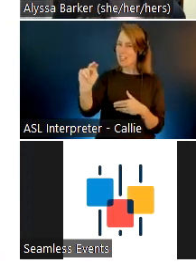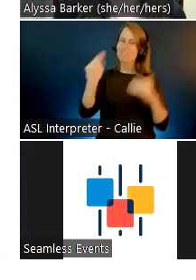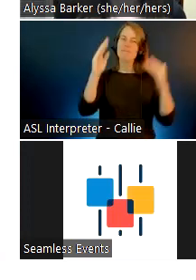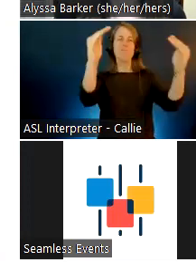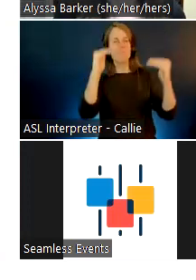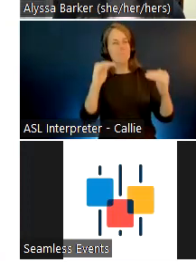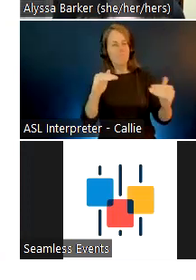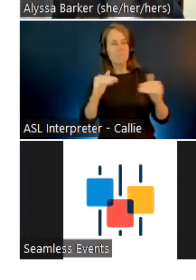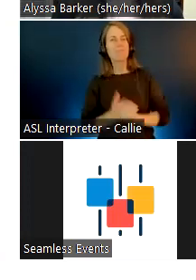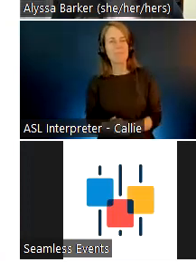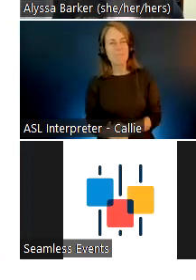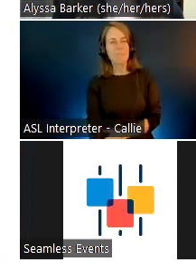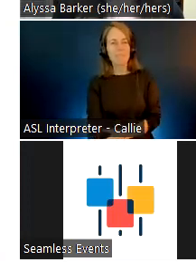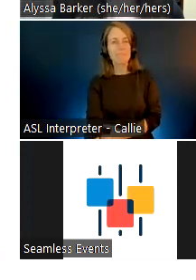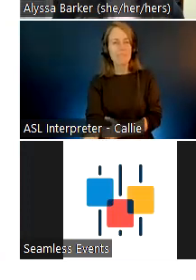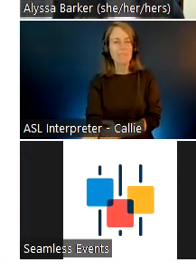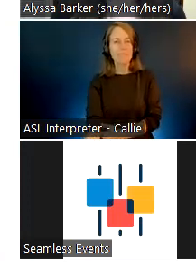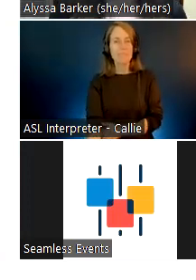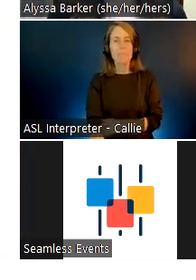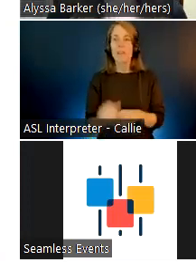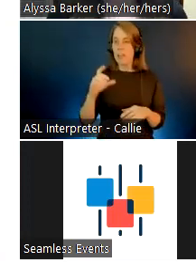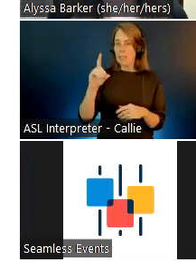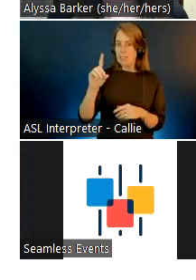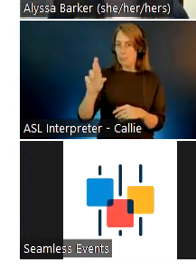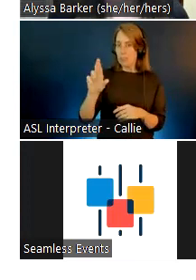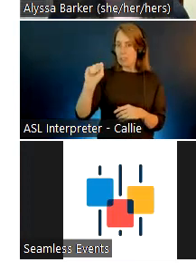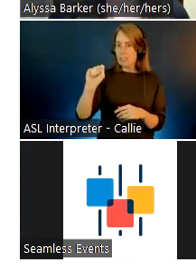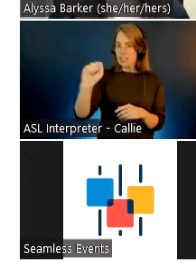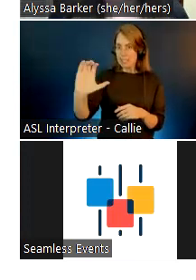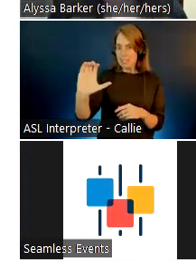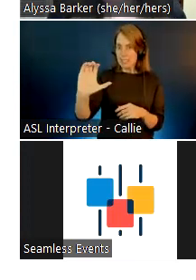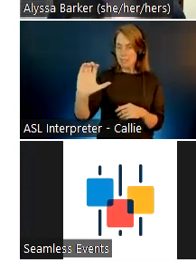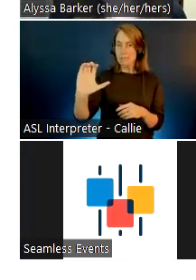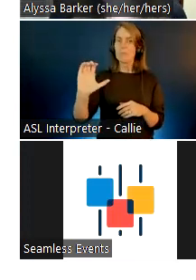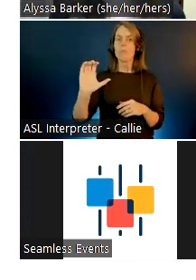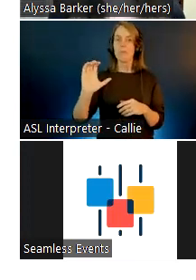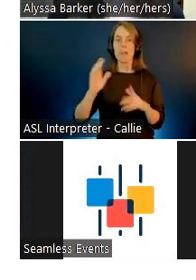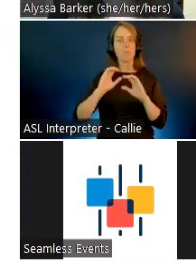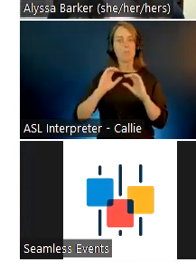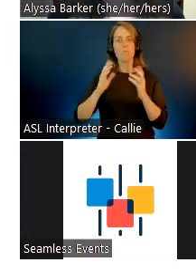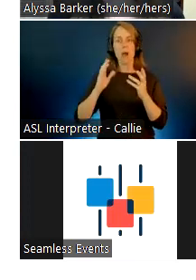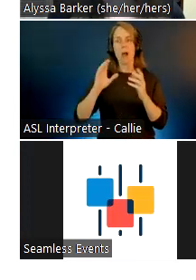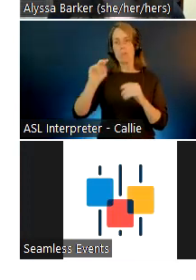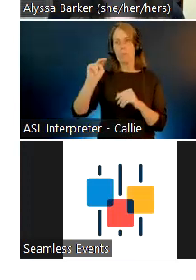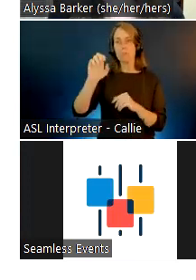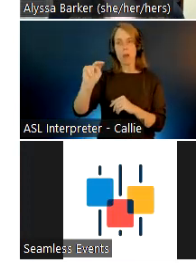so at Disability Rights South Carolina we're a non-profit and our services are free we